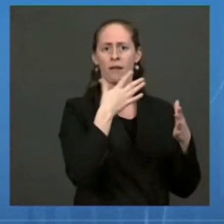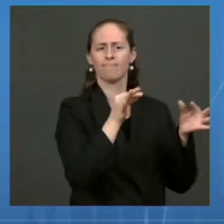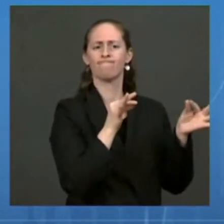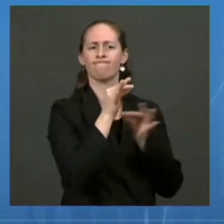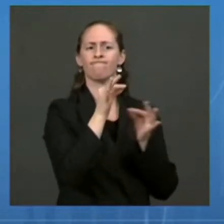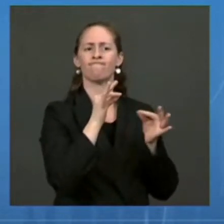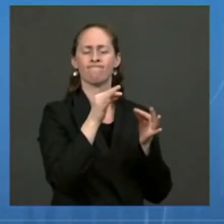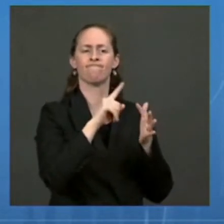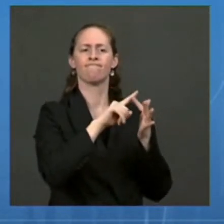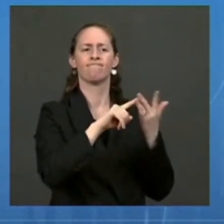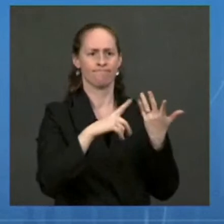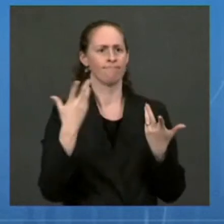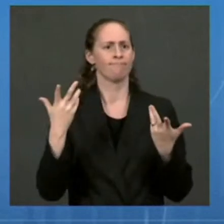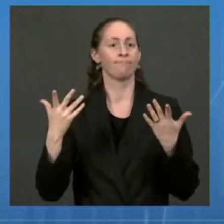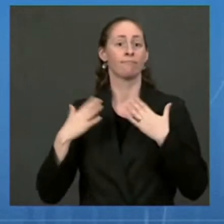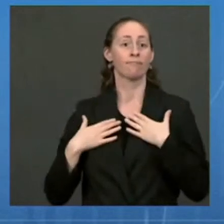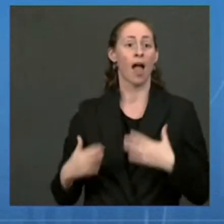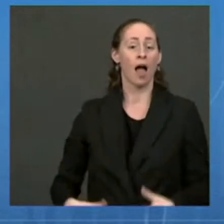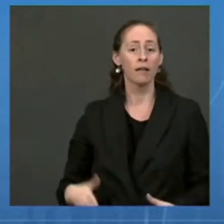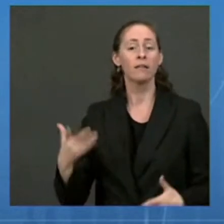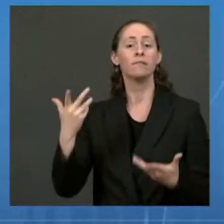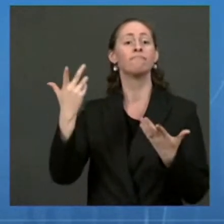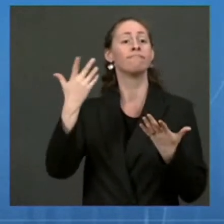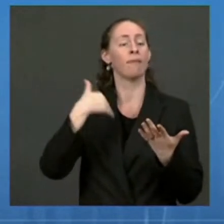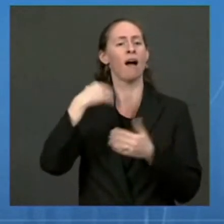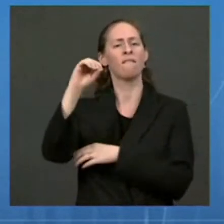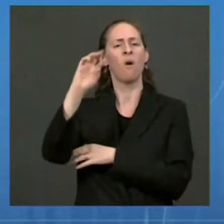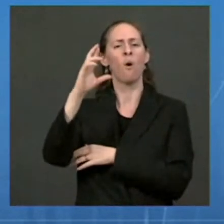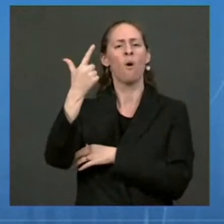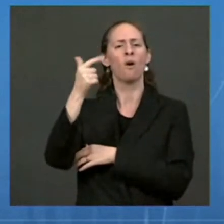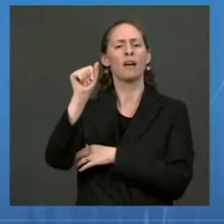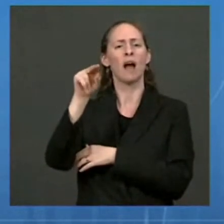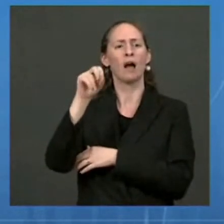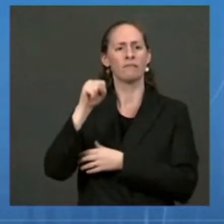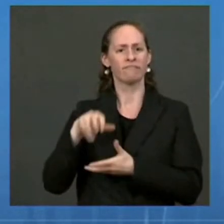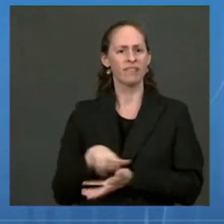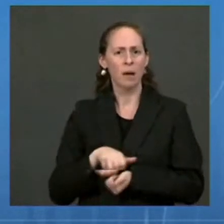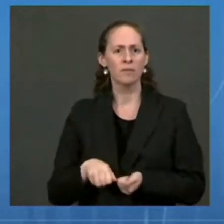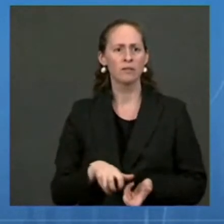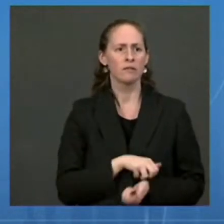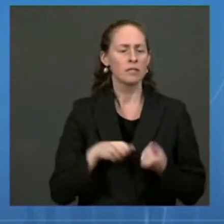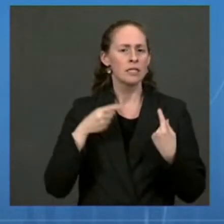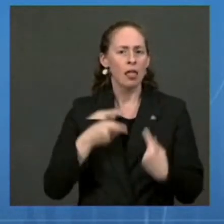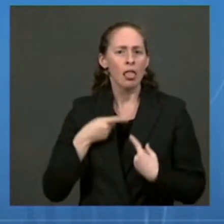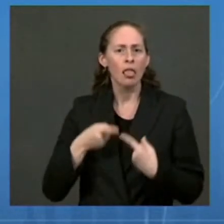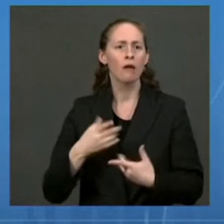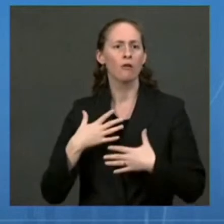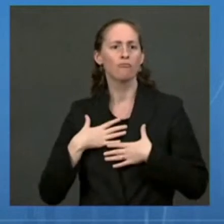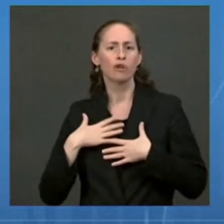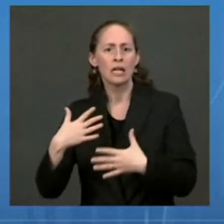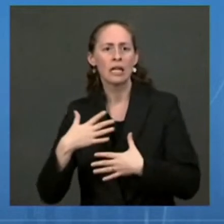AND THAT HE IS, IF I CAN HAVE THE FIRST SLIDE, WHAT WE REFERRED TO AS POST-COVID-19 CONDITIONS. THAT CAN BE DIVIDED INTO TWO GENERAL CATEGORIES IN ONE, READILY EXPLAINABLE BY THE